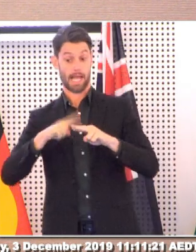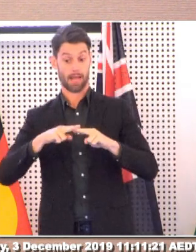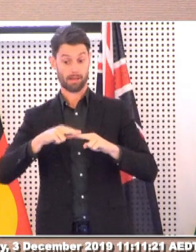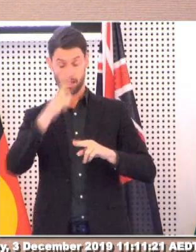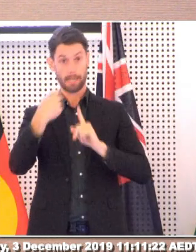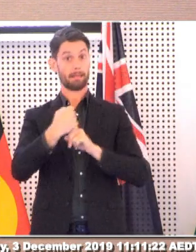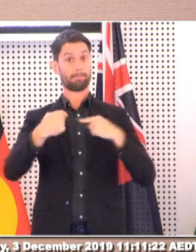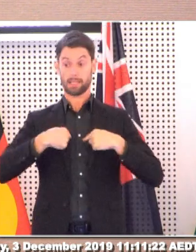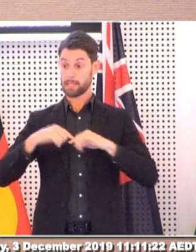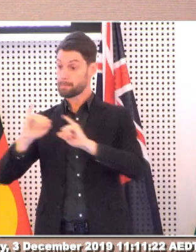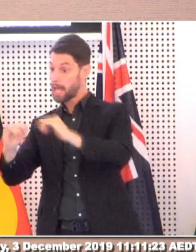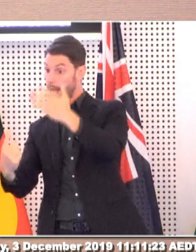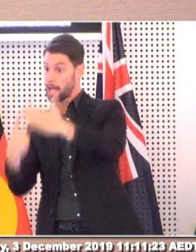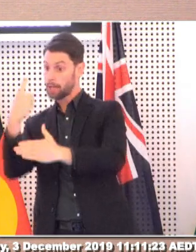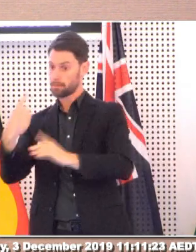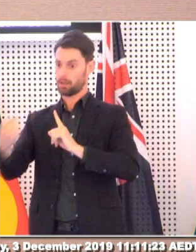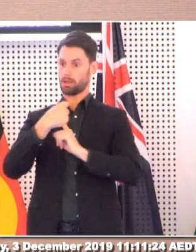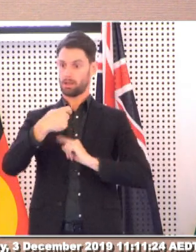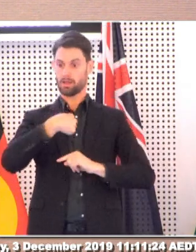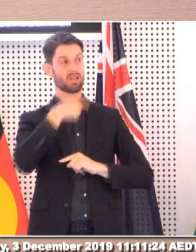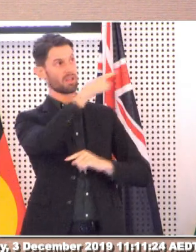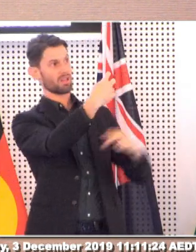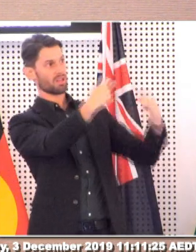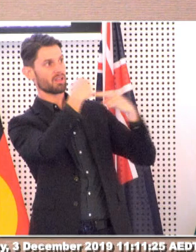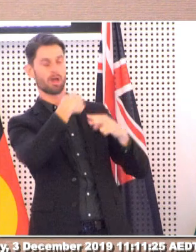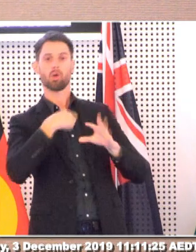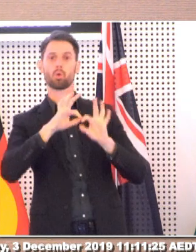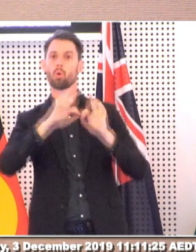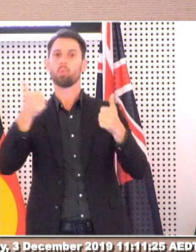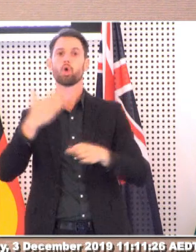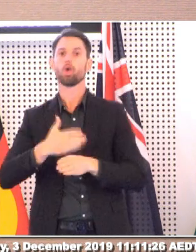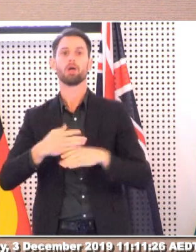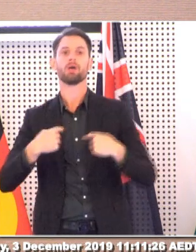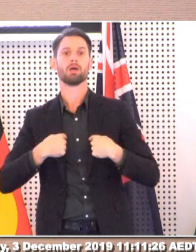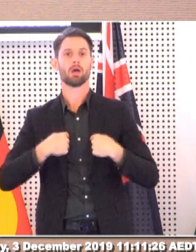That there is a feeling that if something was to go wrong, that then it would be who